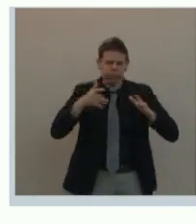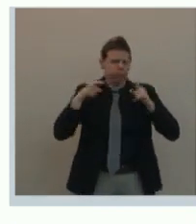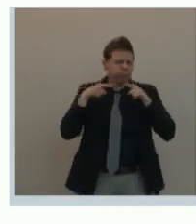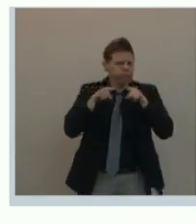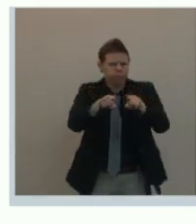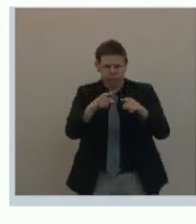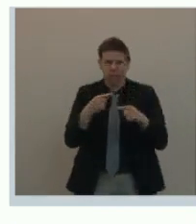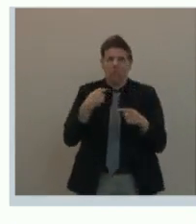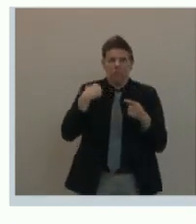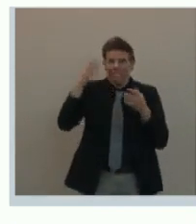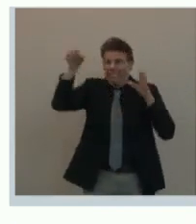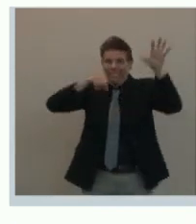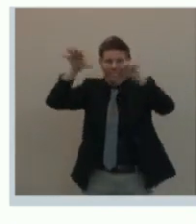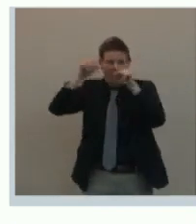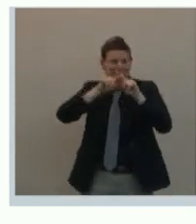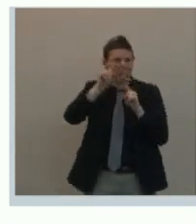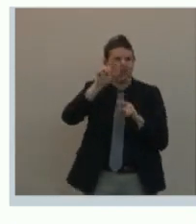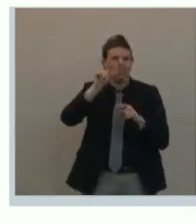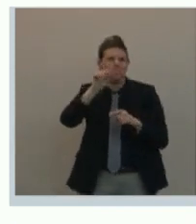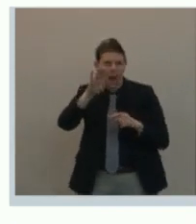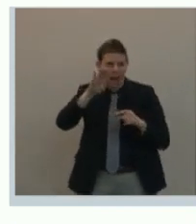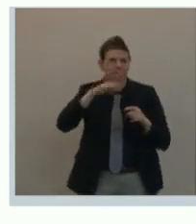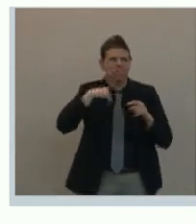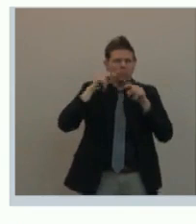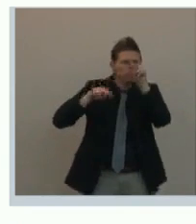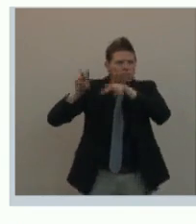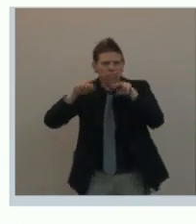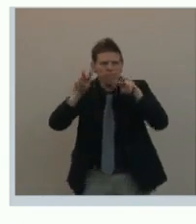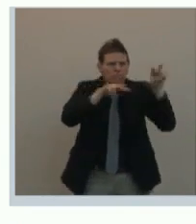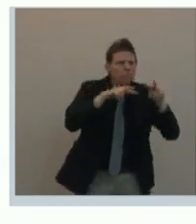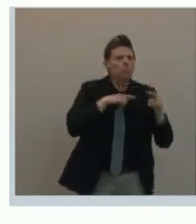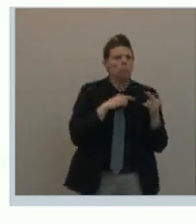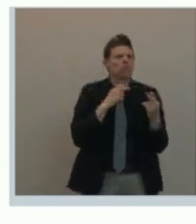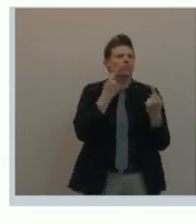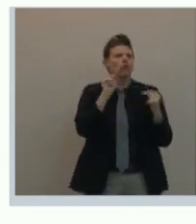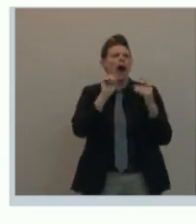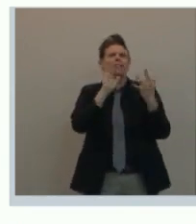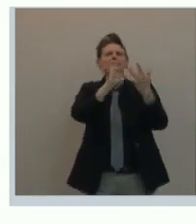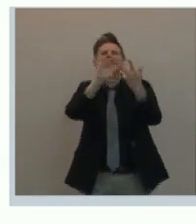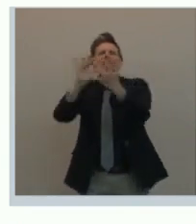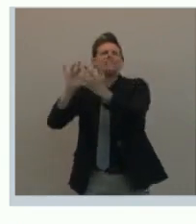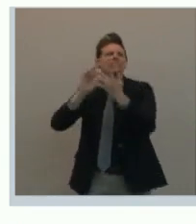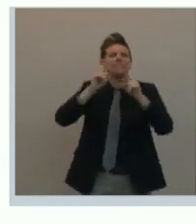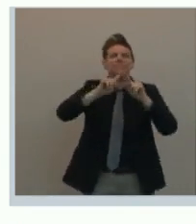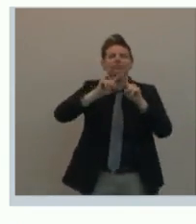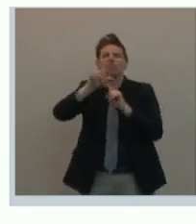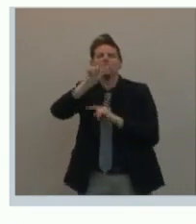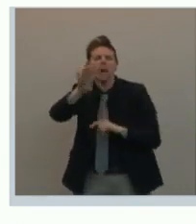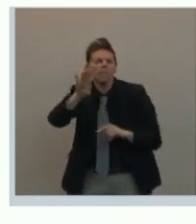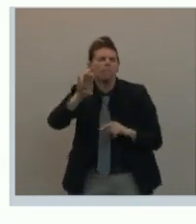WE HAVE BEEN ABLE, THANKS TO OUR EXPENDED CRITERIA FOR TESTING, TO MOVE INTO MORE OF OUR CONGREGATE SETTINGS.